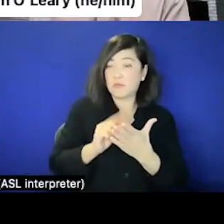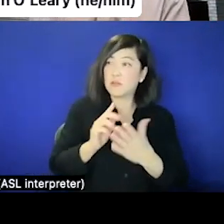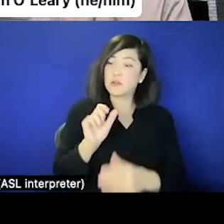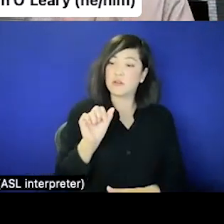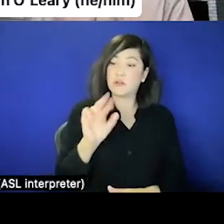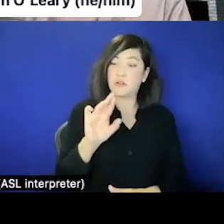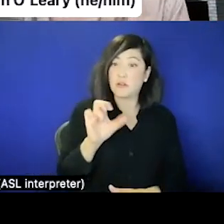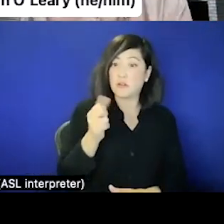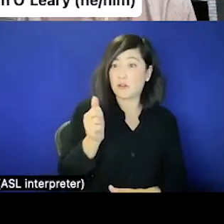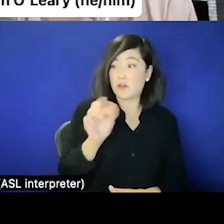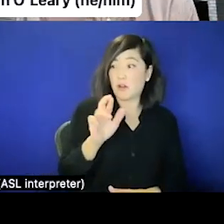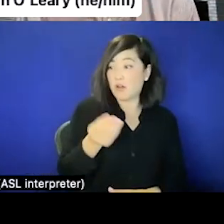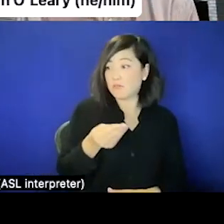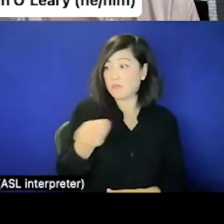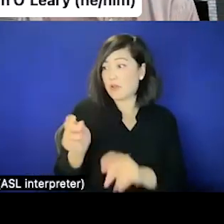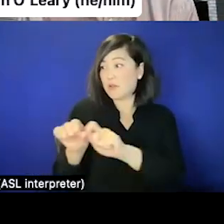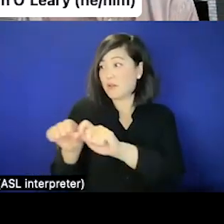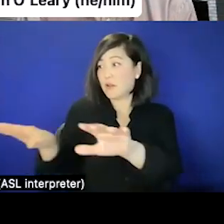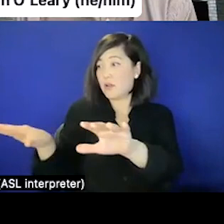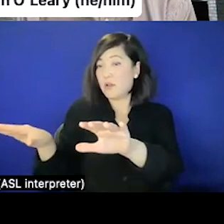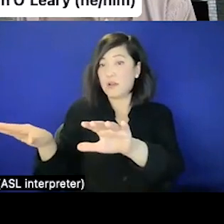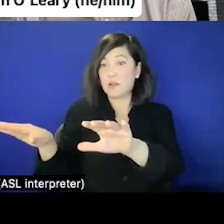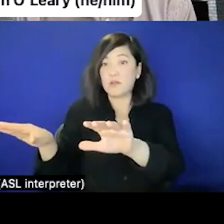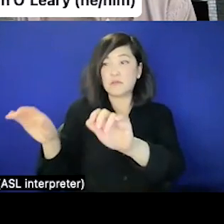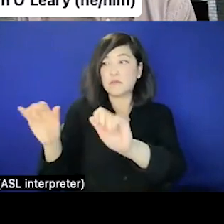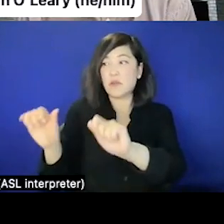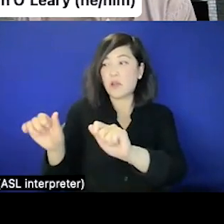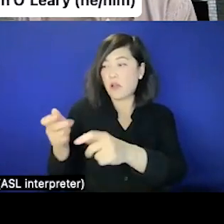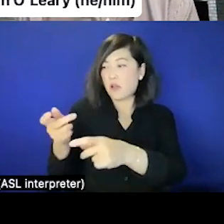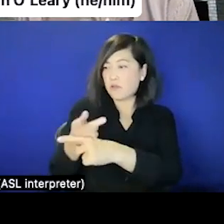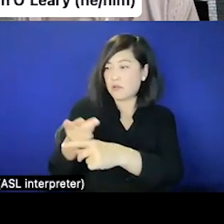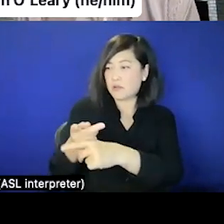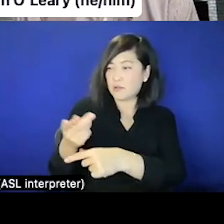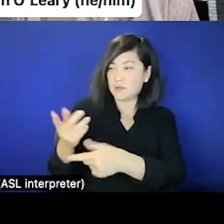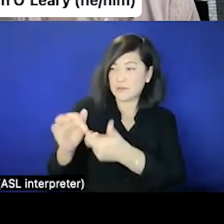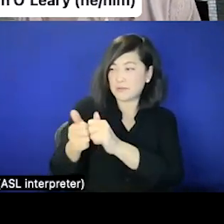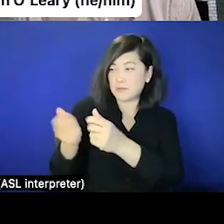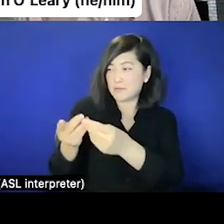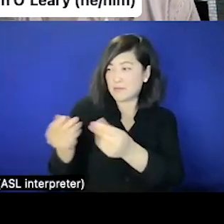distributor can talk about figuring out ways to solve that problem. But the industry lacks